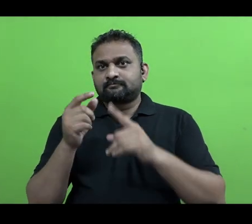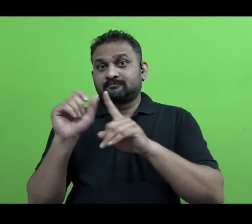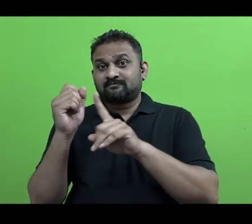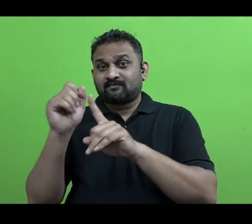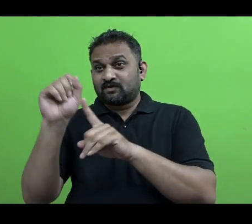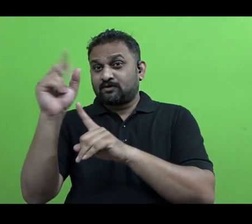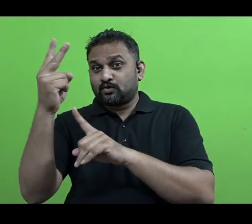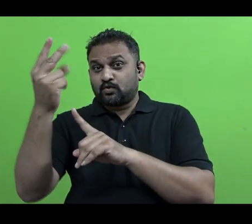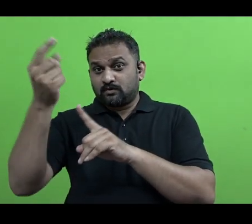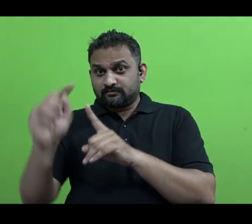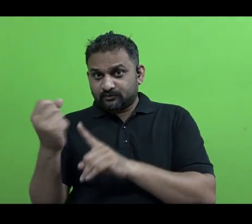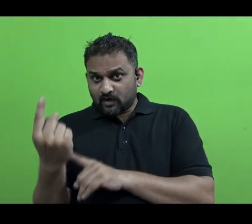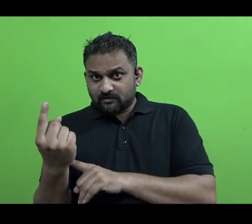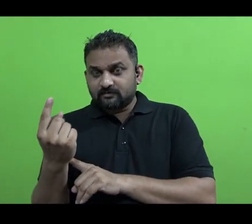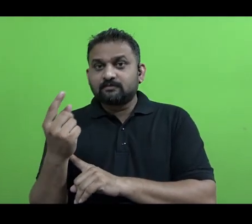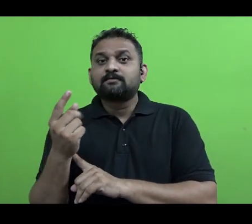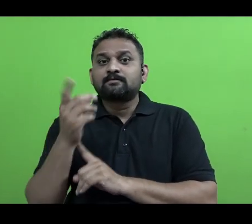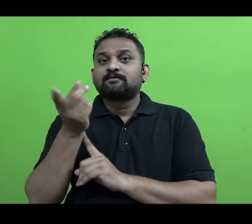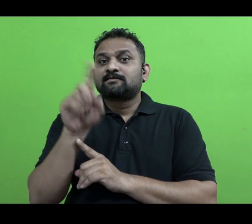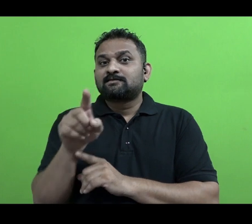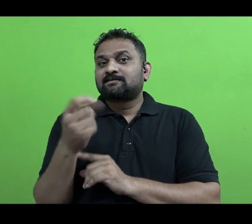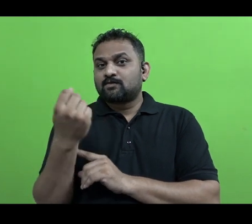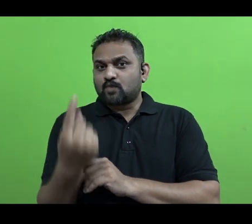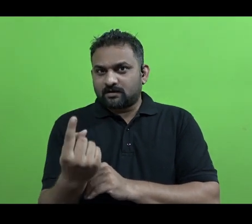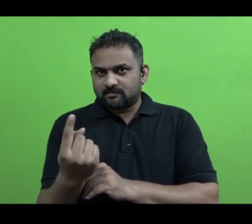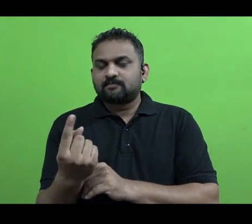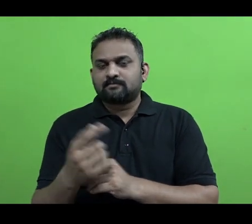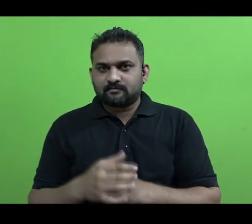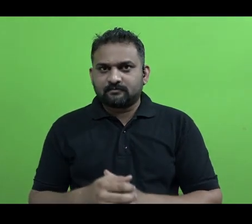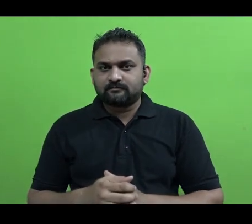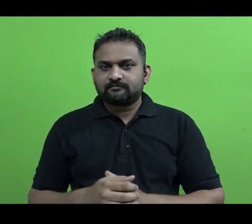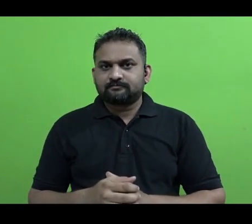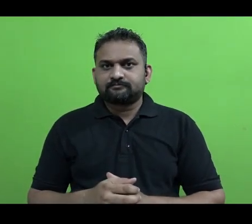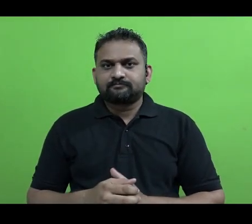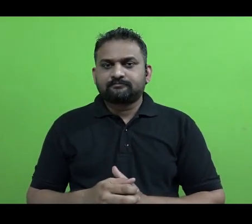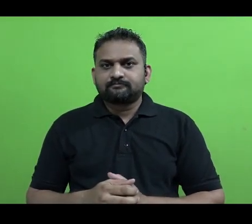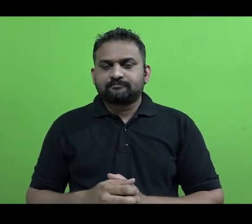And write the one in the tens place below